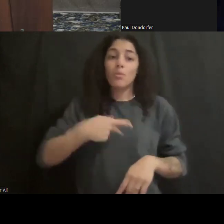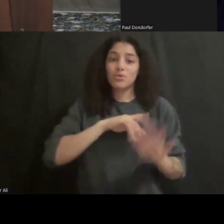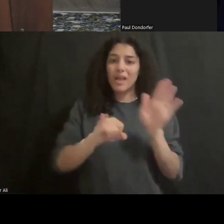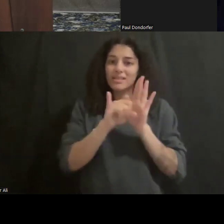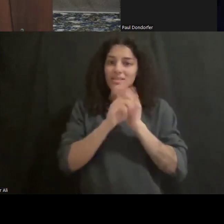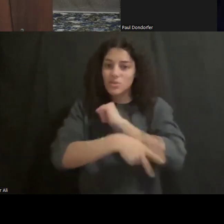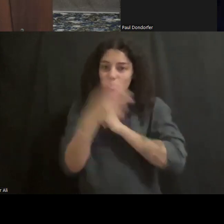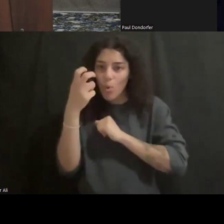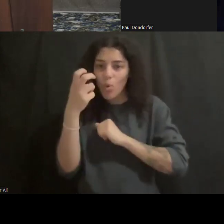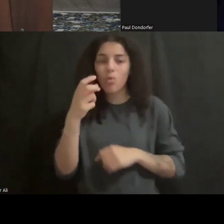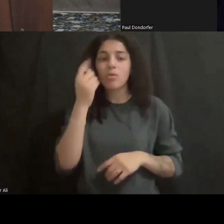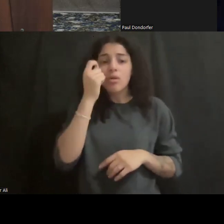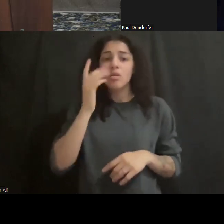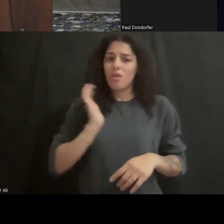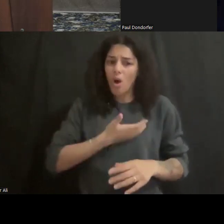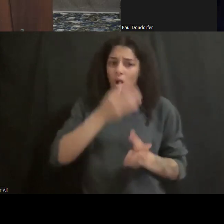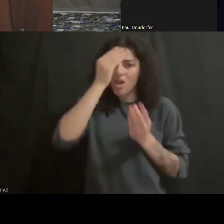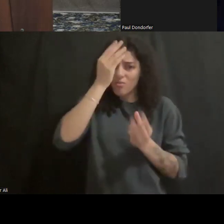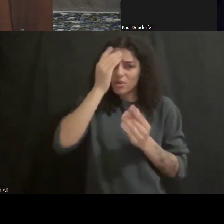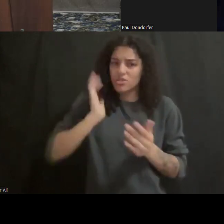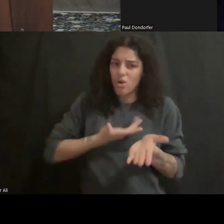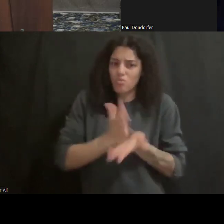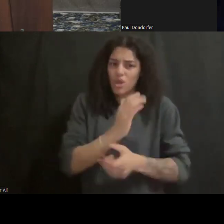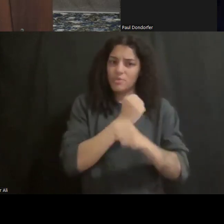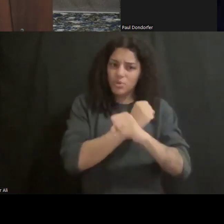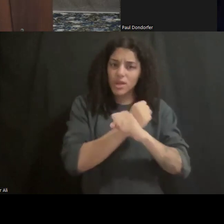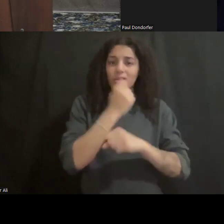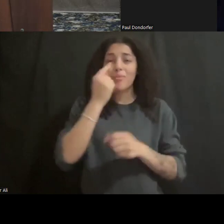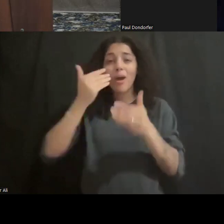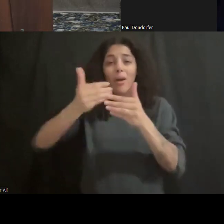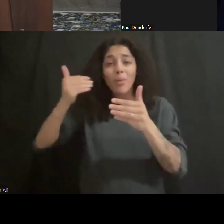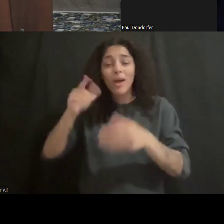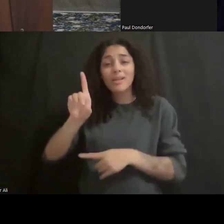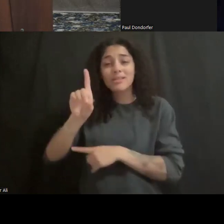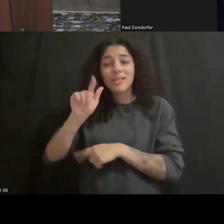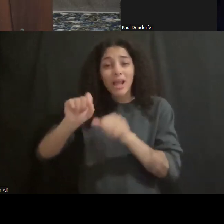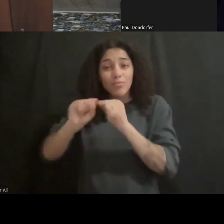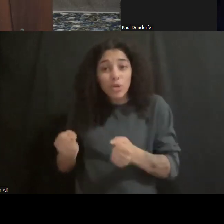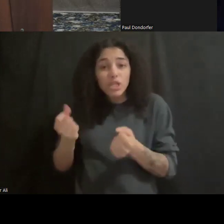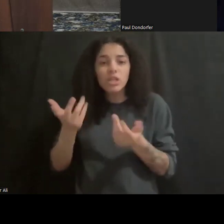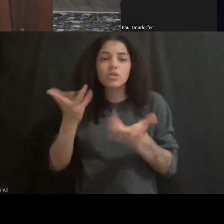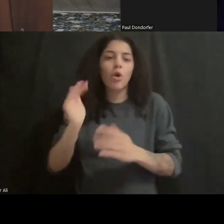be protected but past data breaches of all kinds prove this to be a faint and feeble hope However